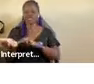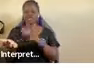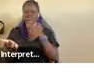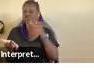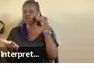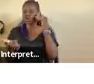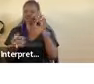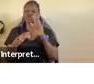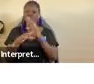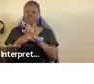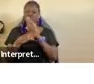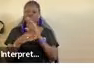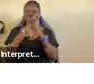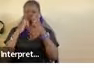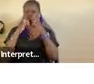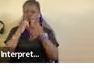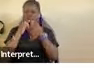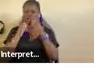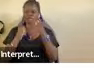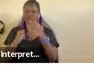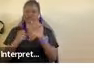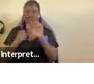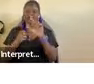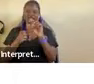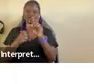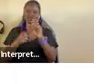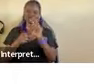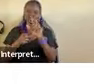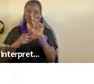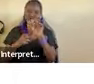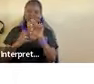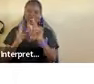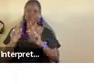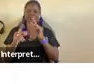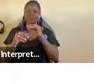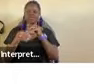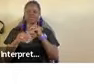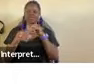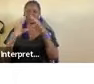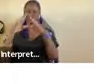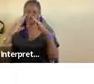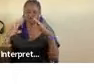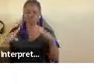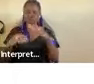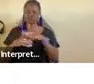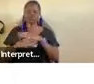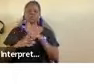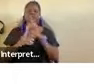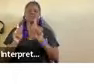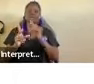care for the elderly, people in shelters, people in jails. And in addition, we want to provide output